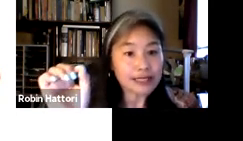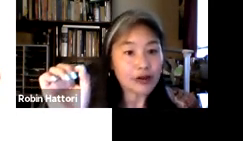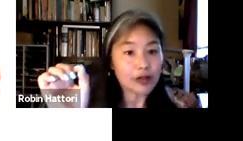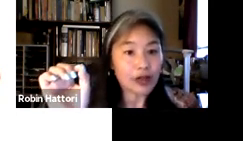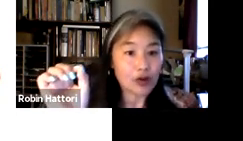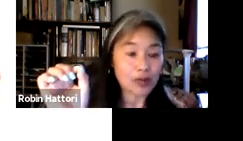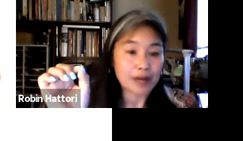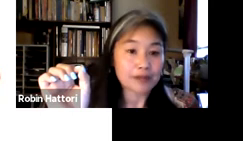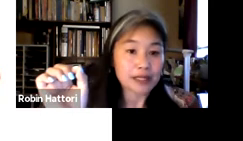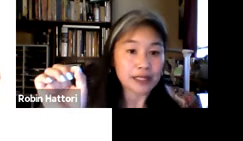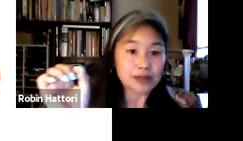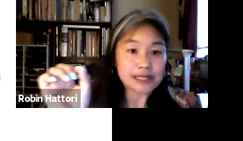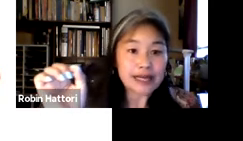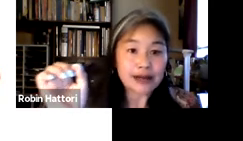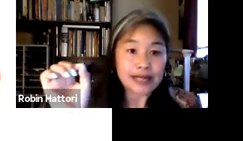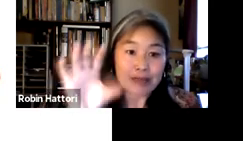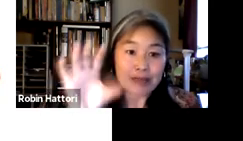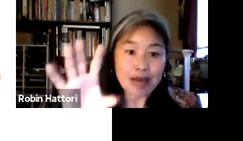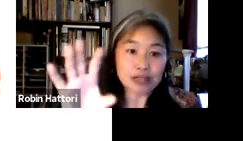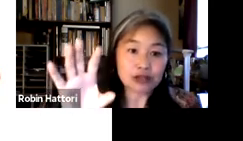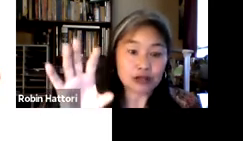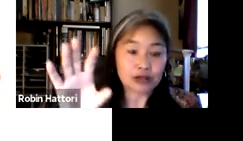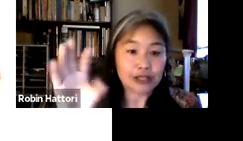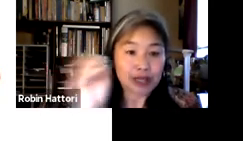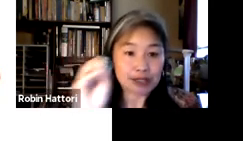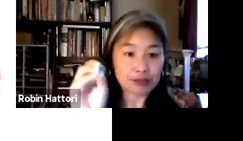he is the younger brother of aunt Janice. And there he is at